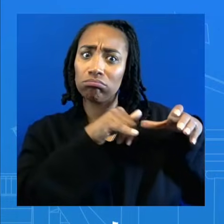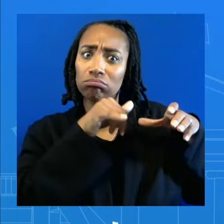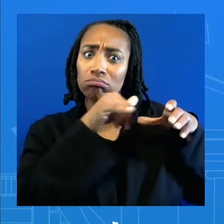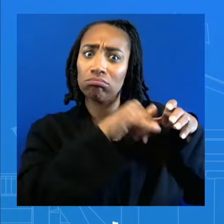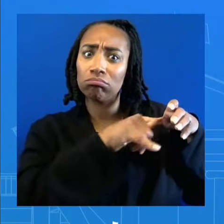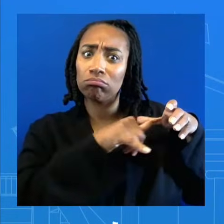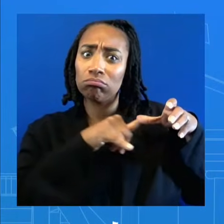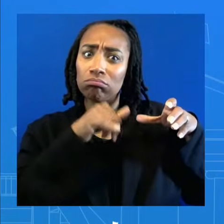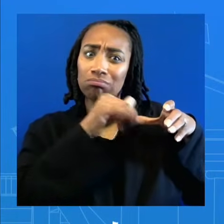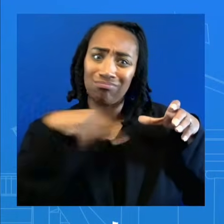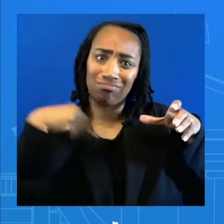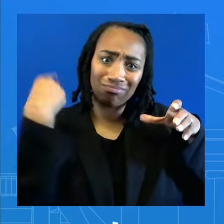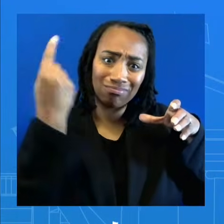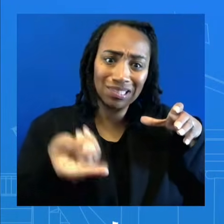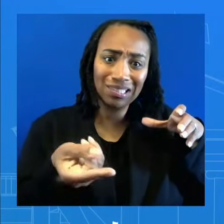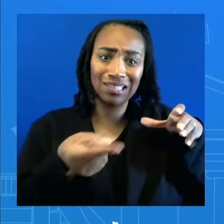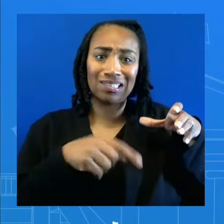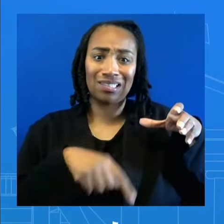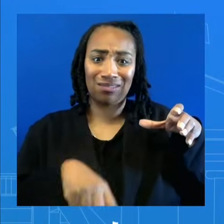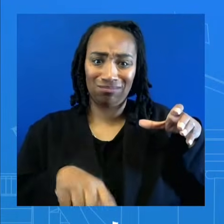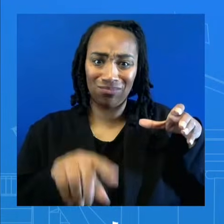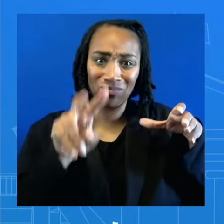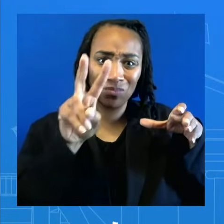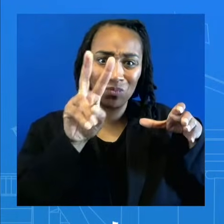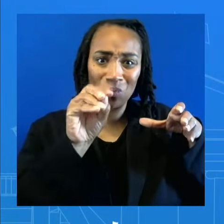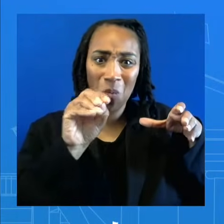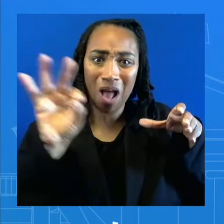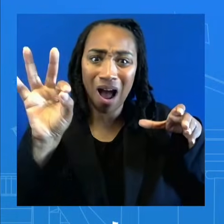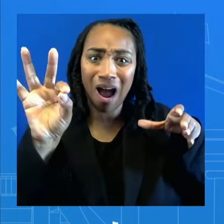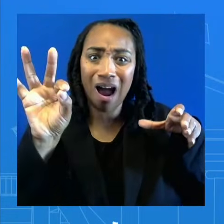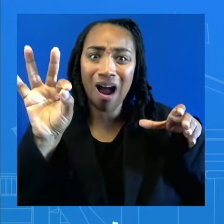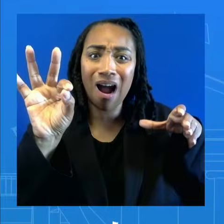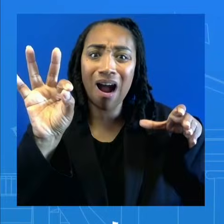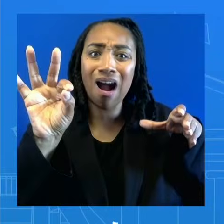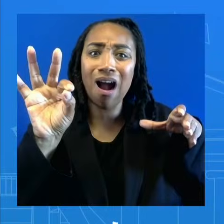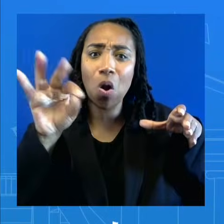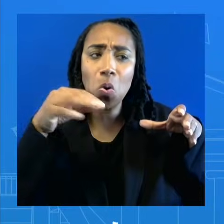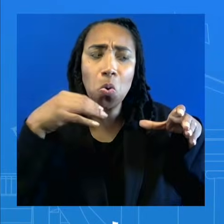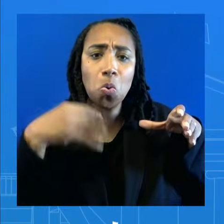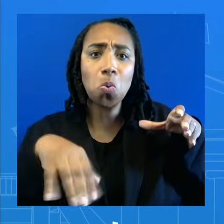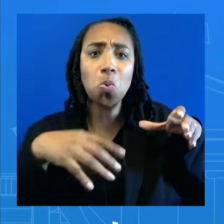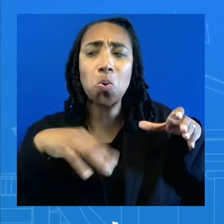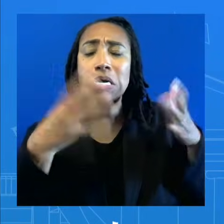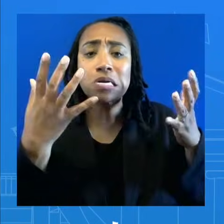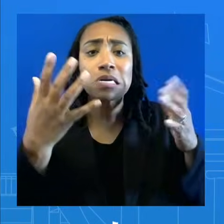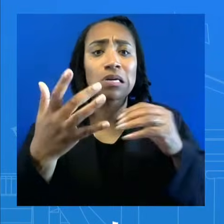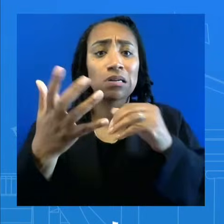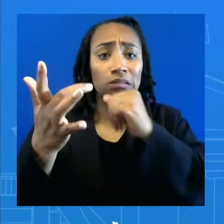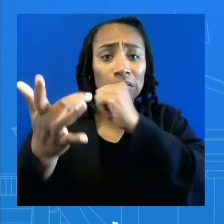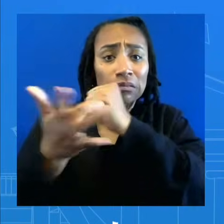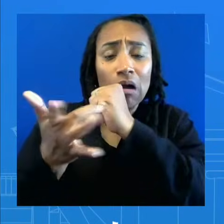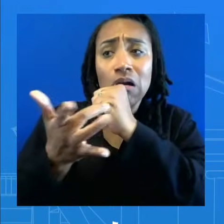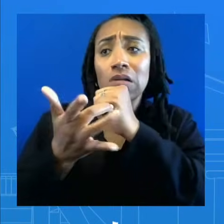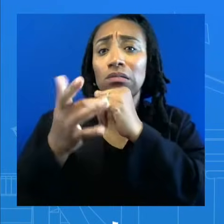and working hard to verify, in better ways, applicants' employment status. And, of course, we've requested from Congress more visa numbers